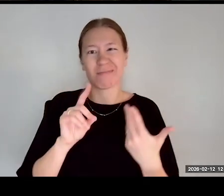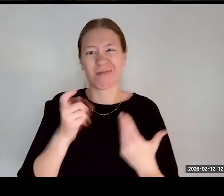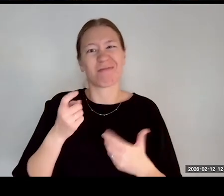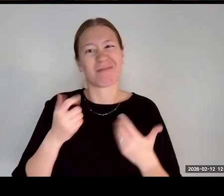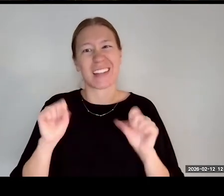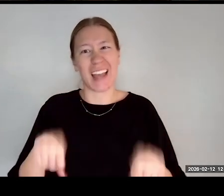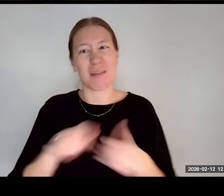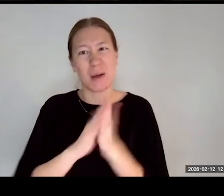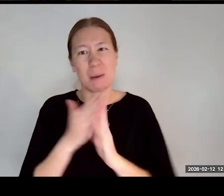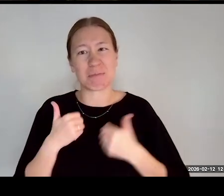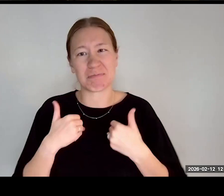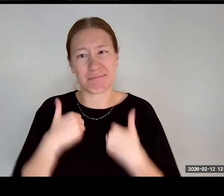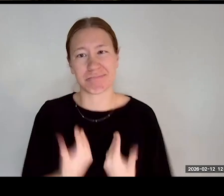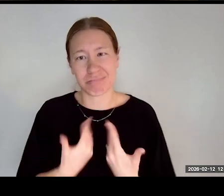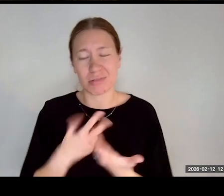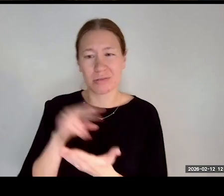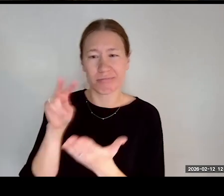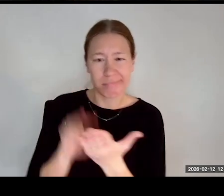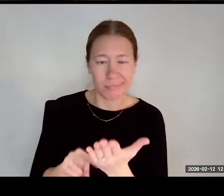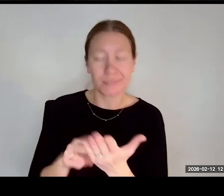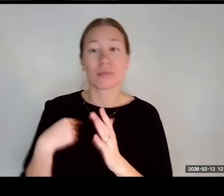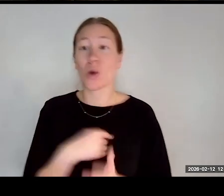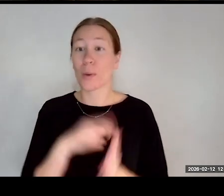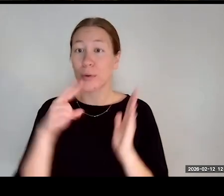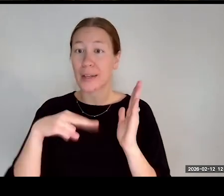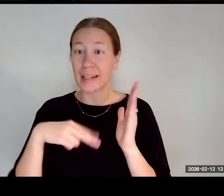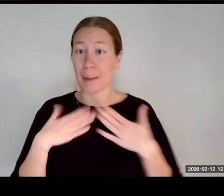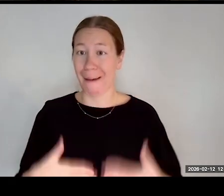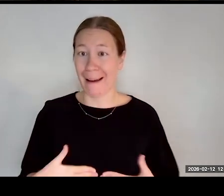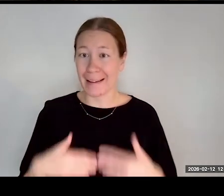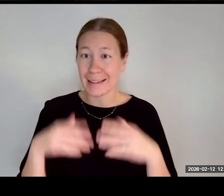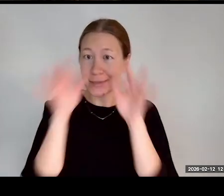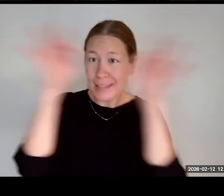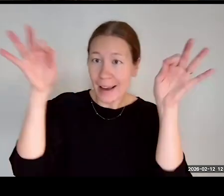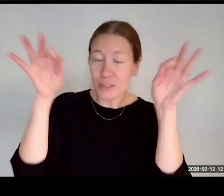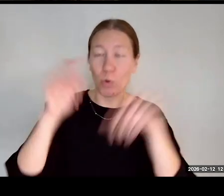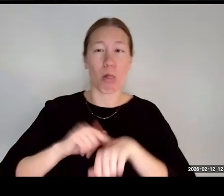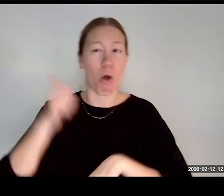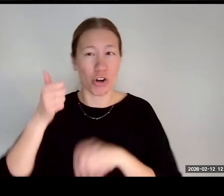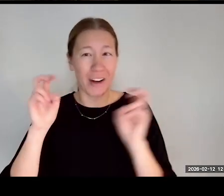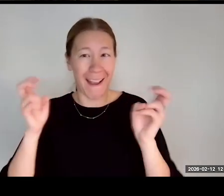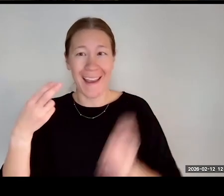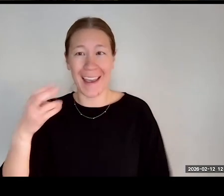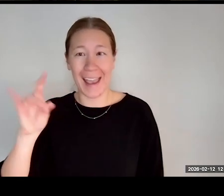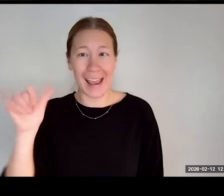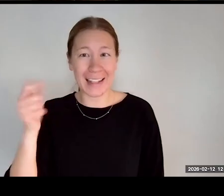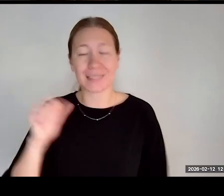When we're writing our body text and even longer headings, we wanna make sure that we're not capitalizing all of our letters